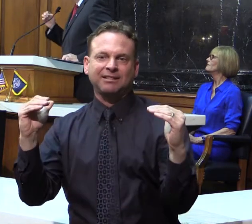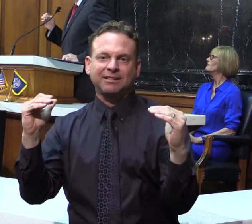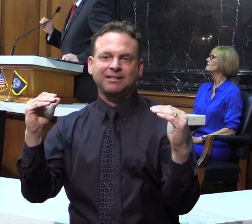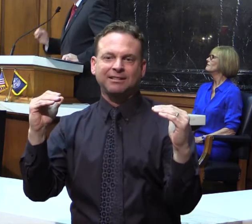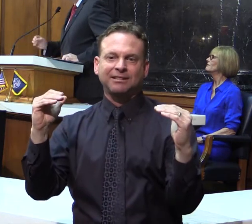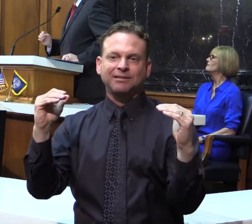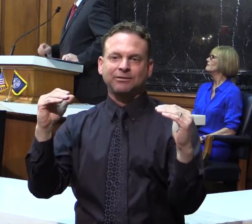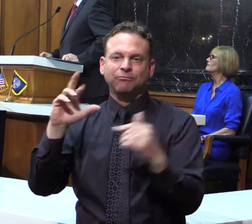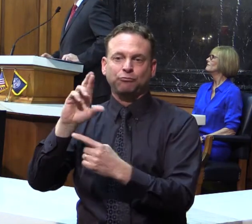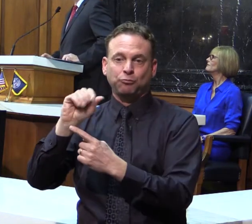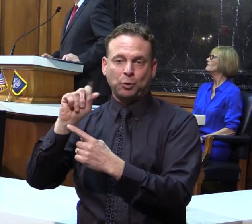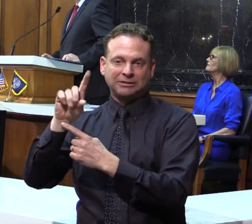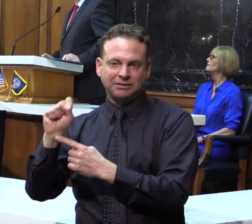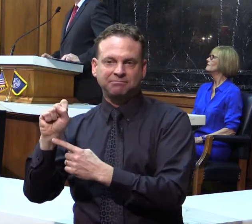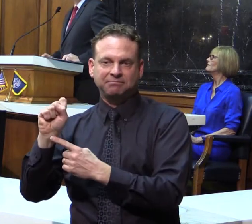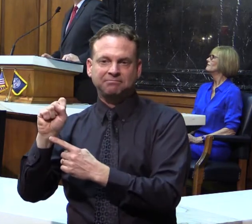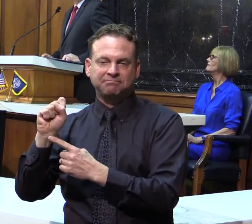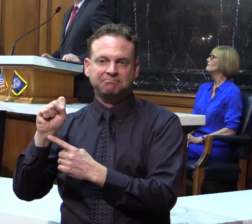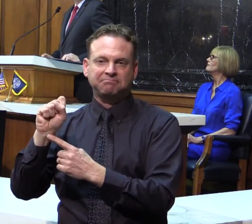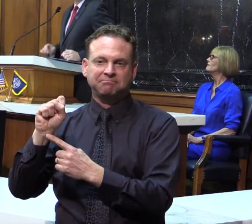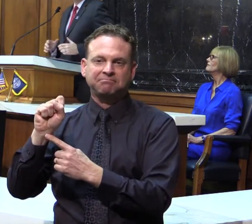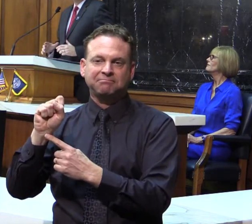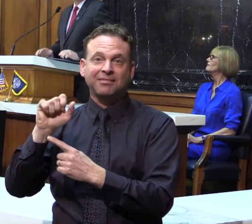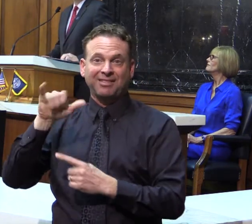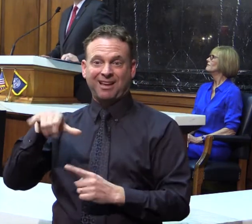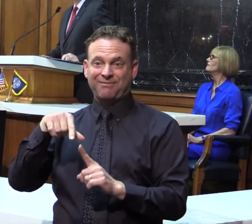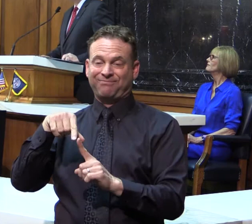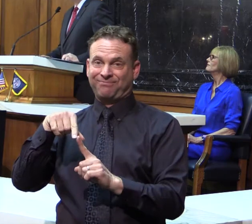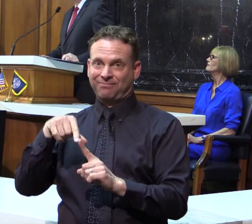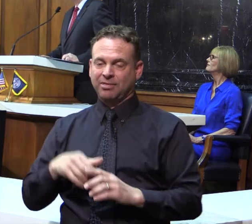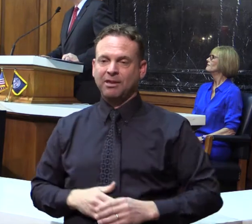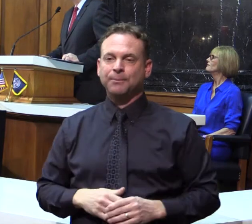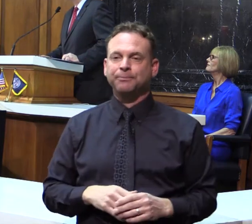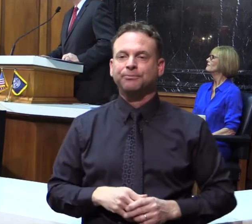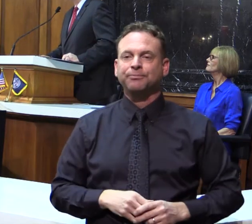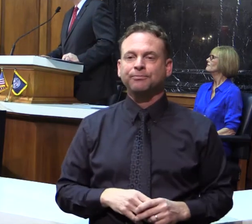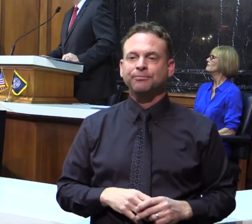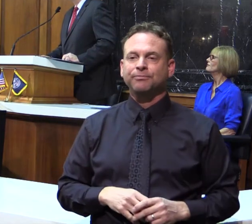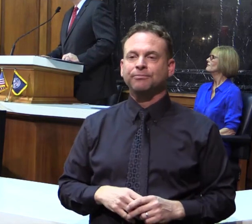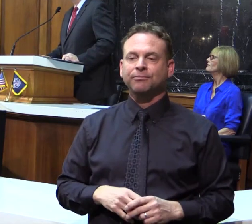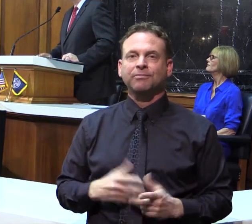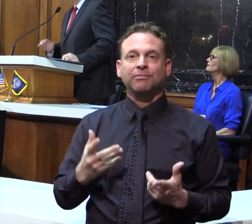includes significantly more resources to LOCAL communities all across the state…